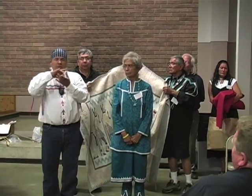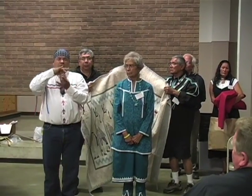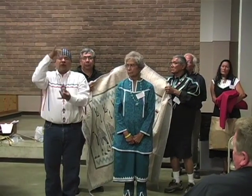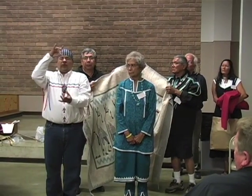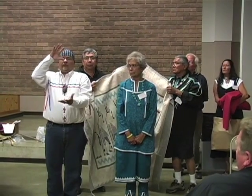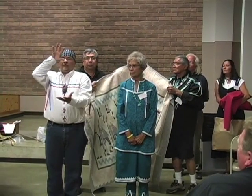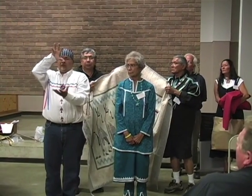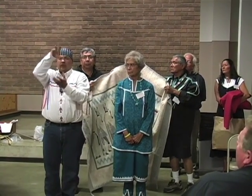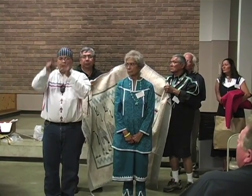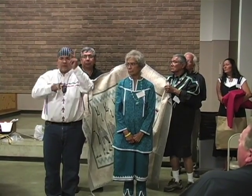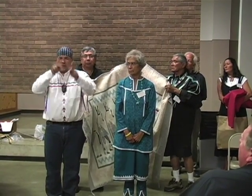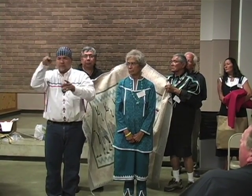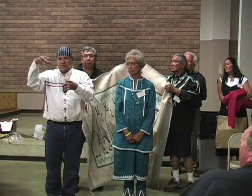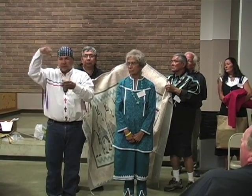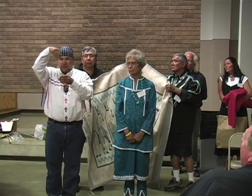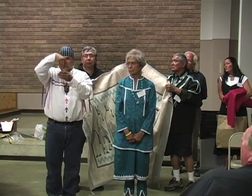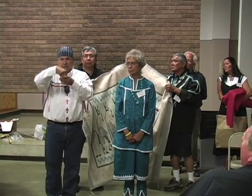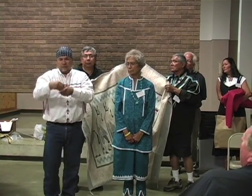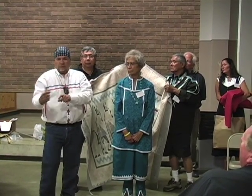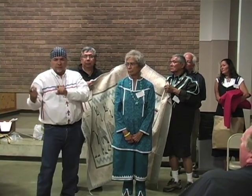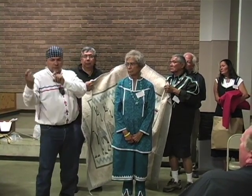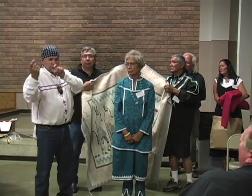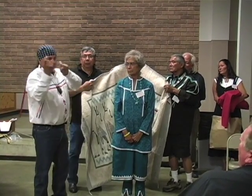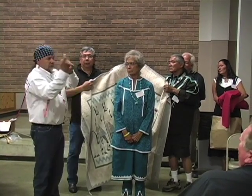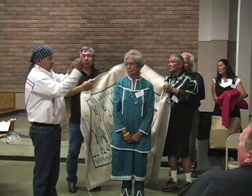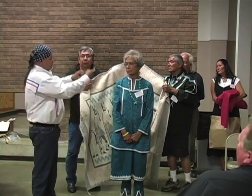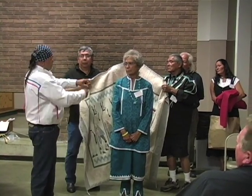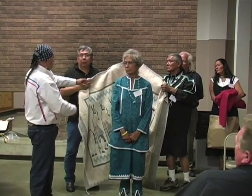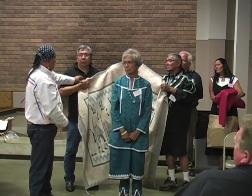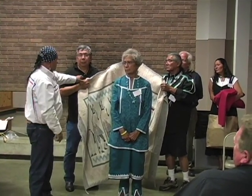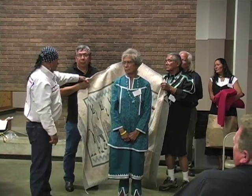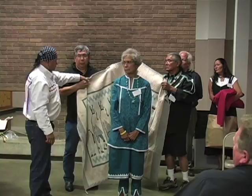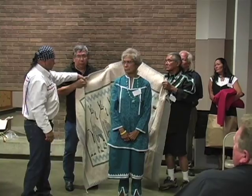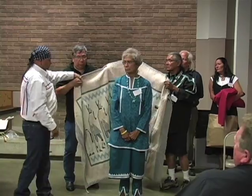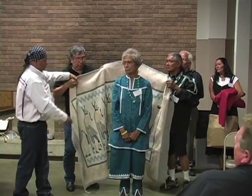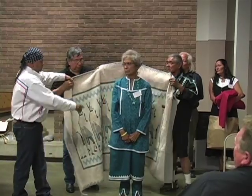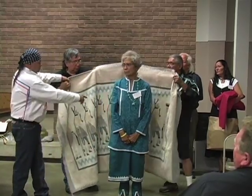We give you this gift with spirit of people within.